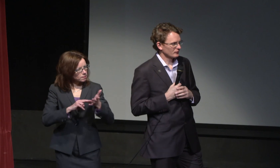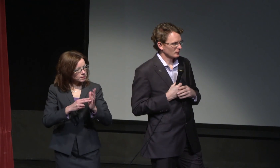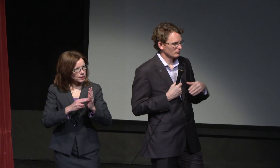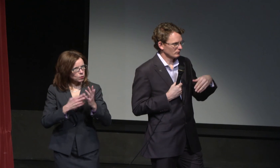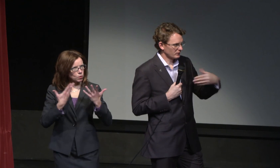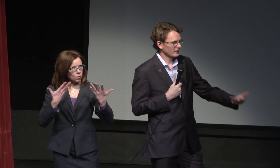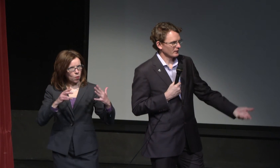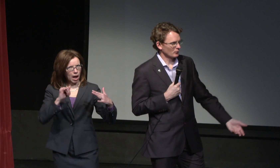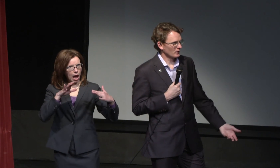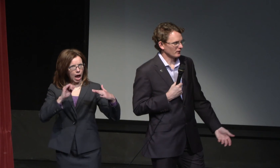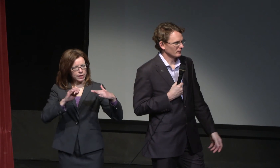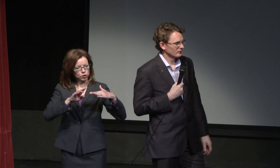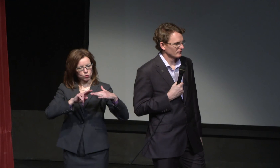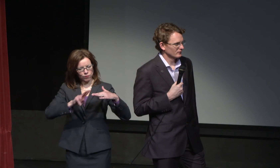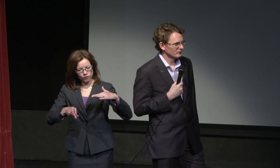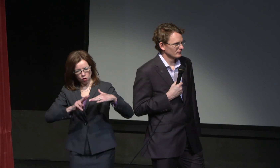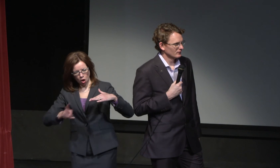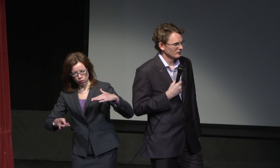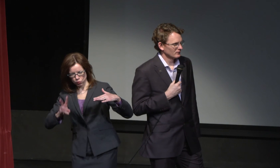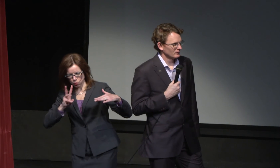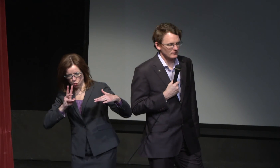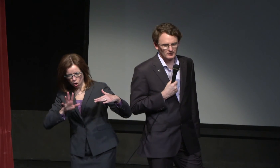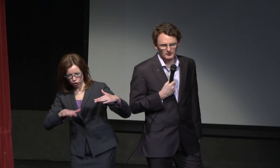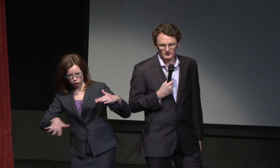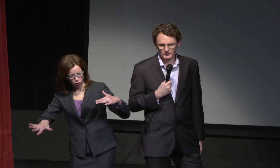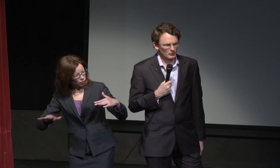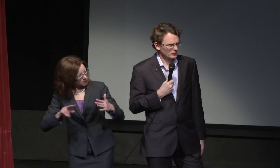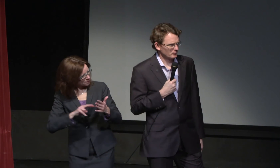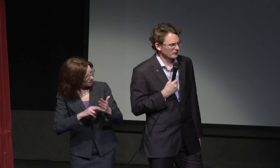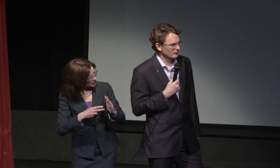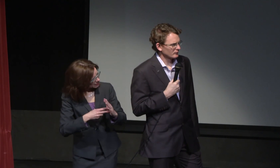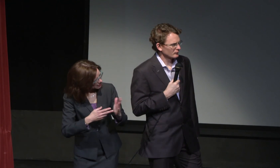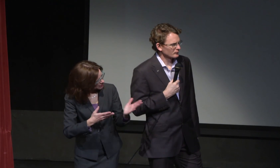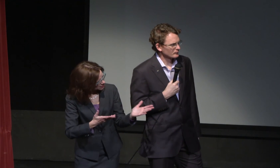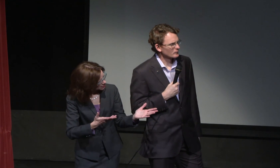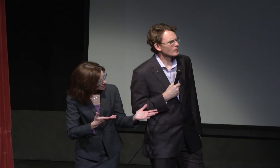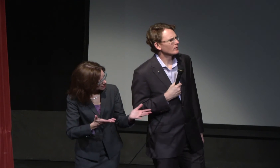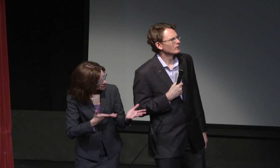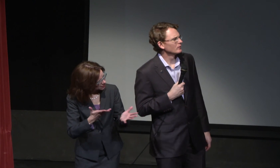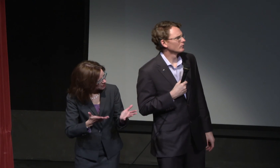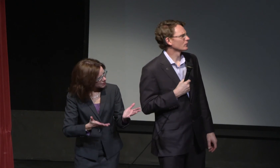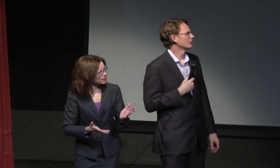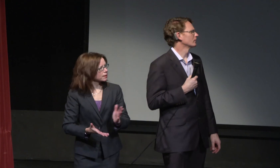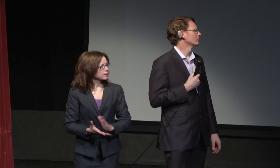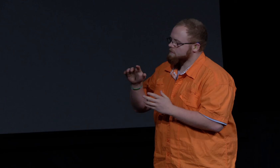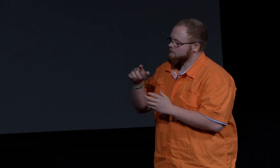from breaking away, is that what you mean?